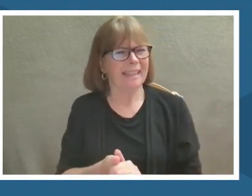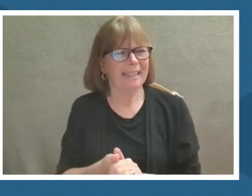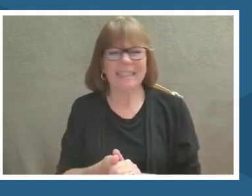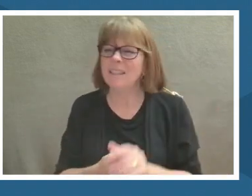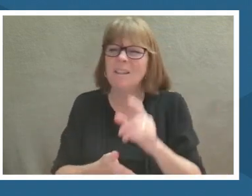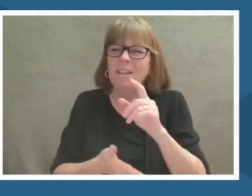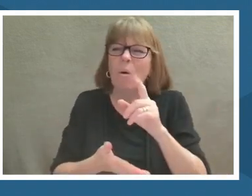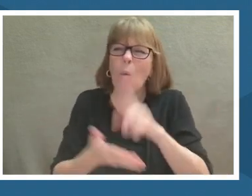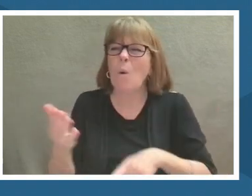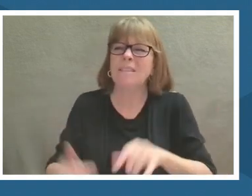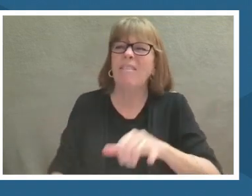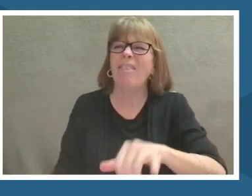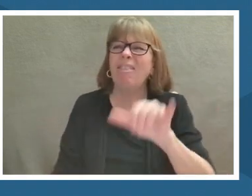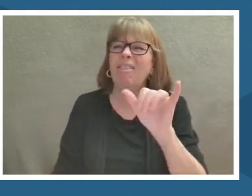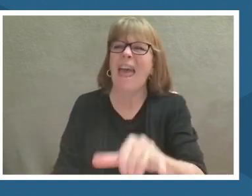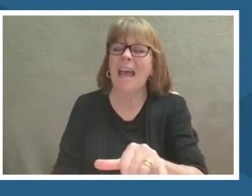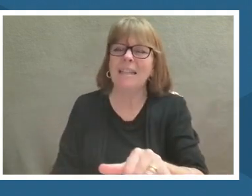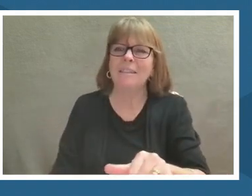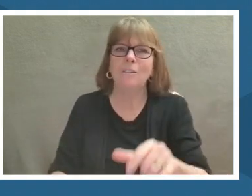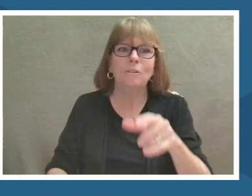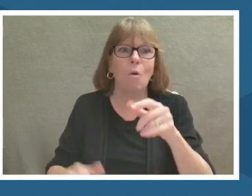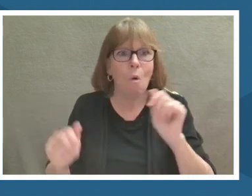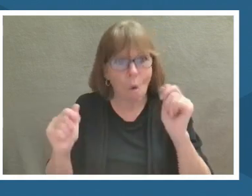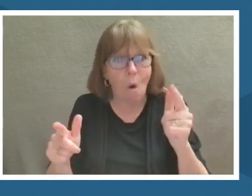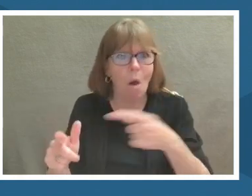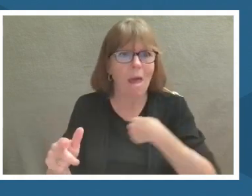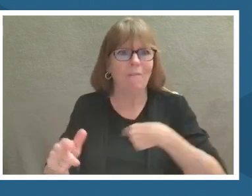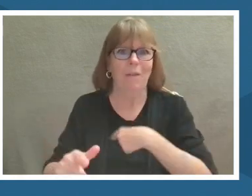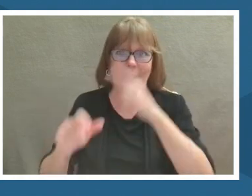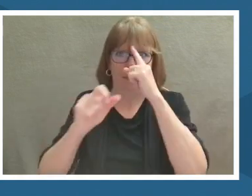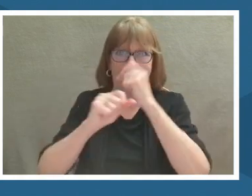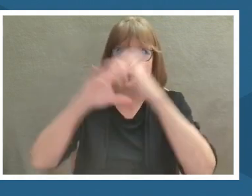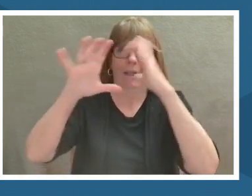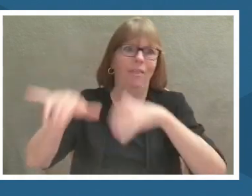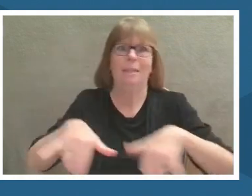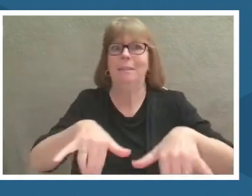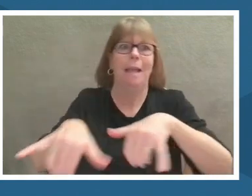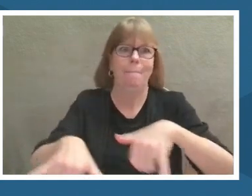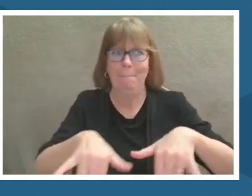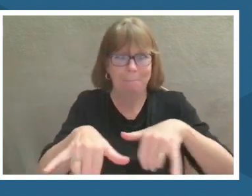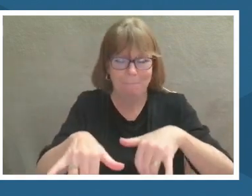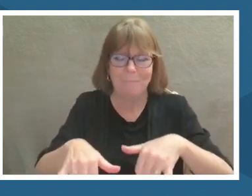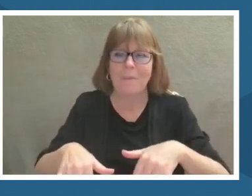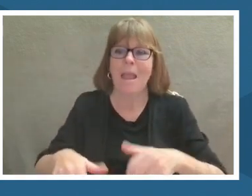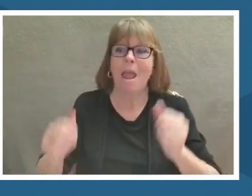the same page when we talk about this and that we have clarity